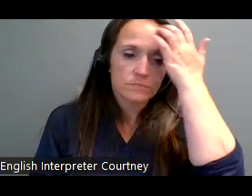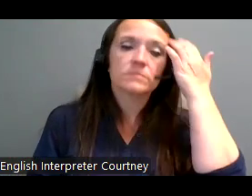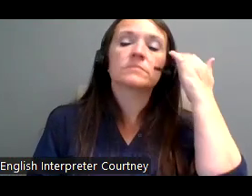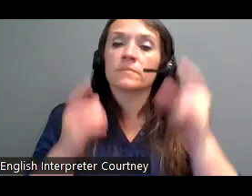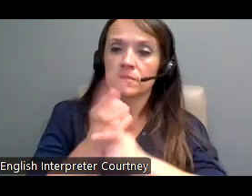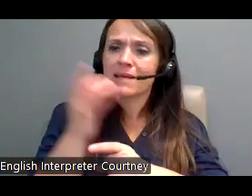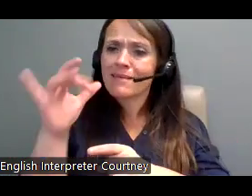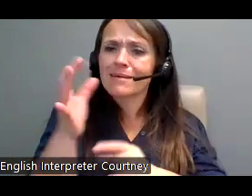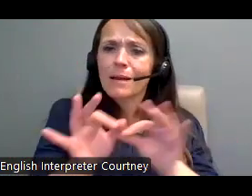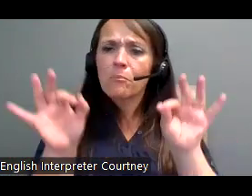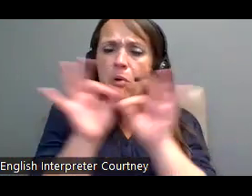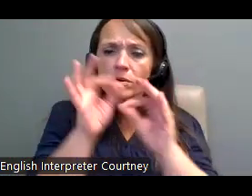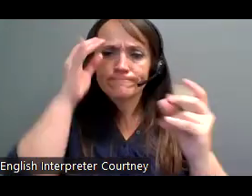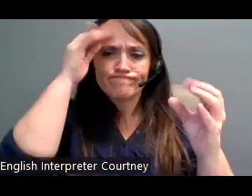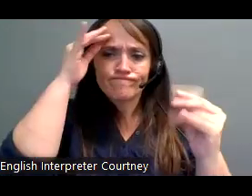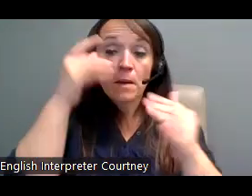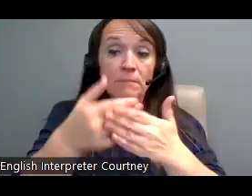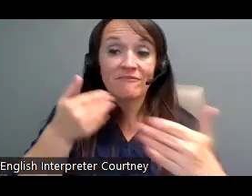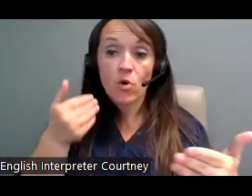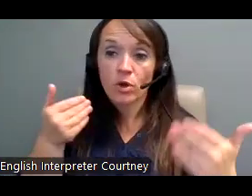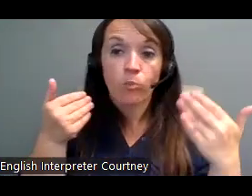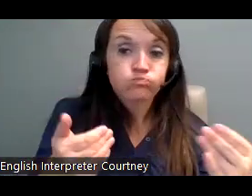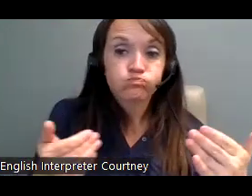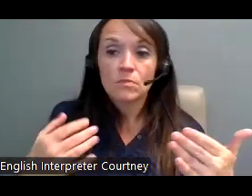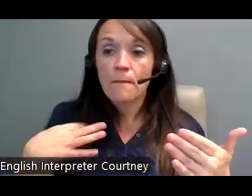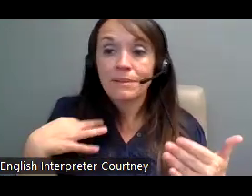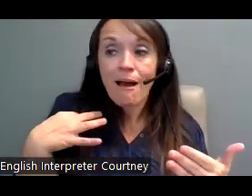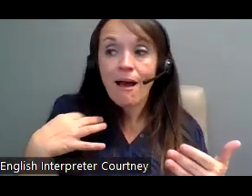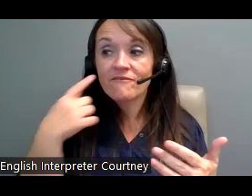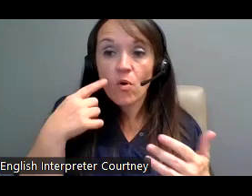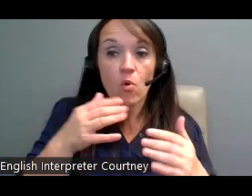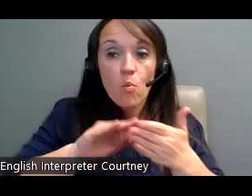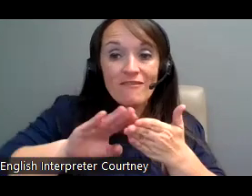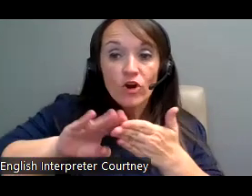research into those waivers, there's a lot of information, on the HHS website, there's also